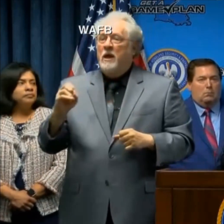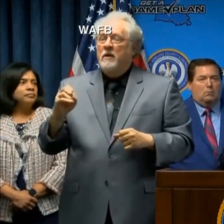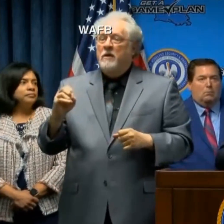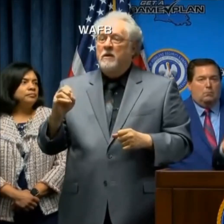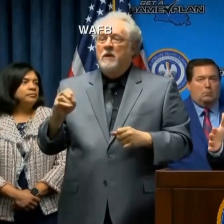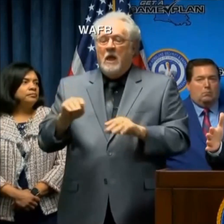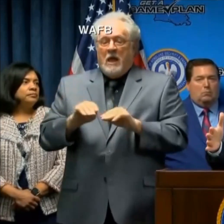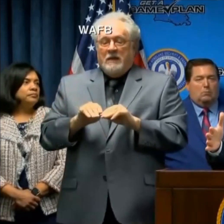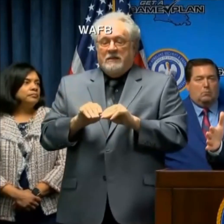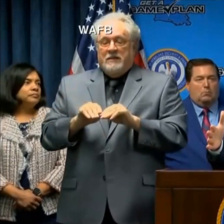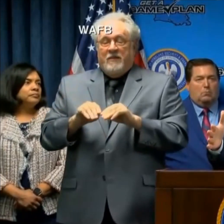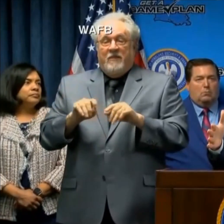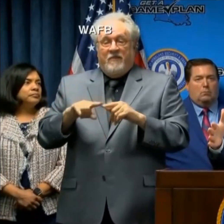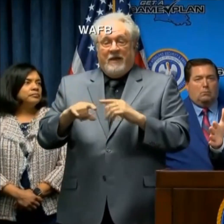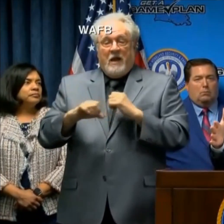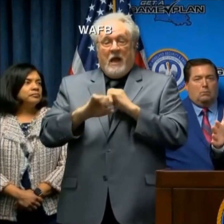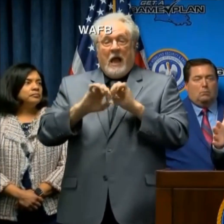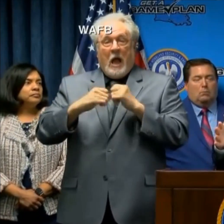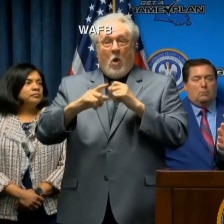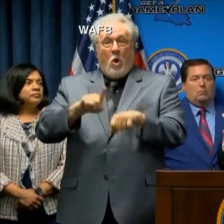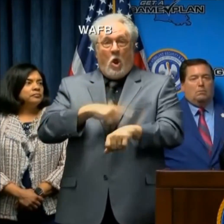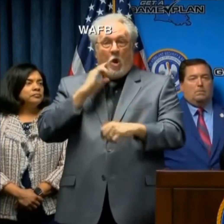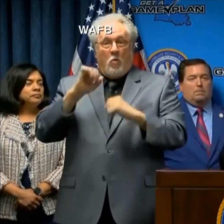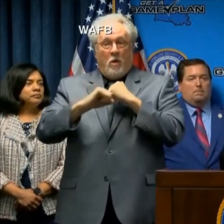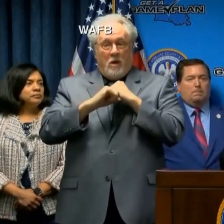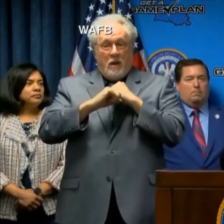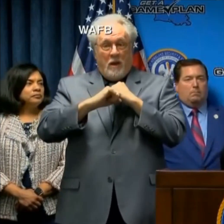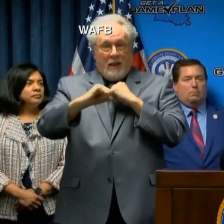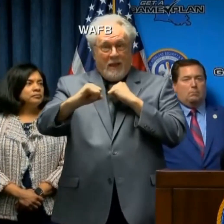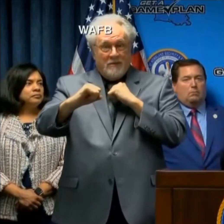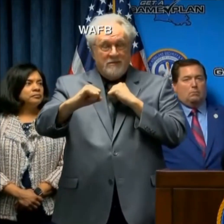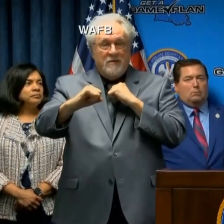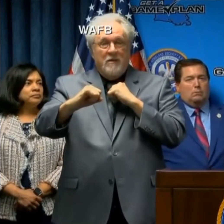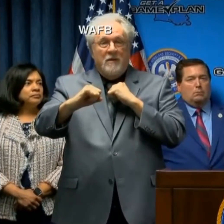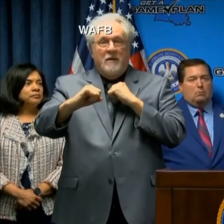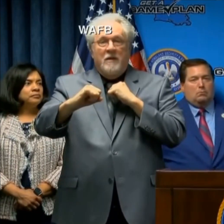spread the duration of this out over a longer period of time so that that peak